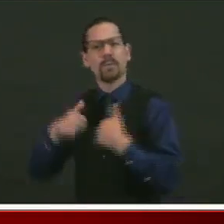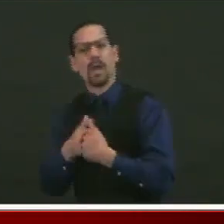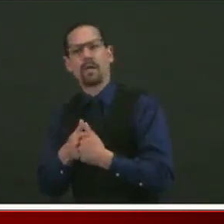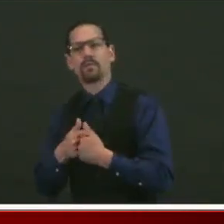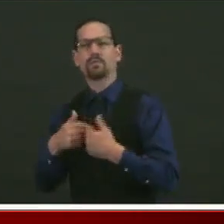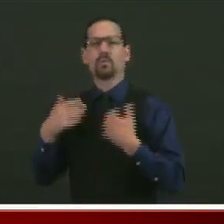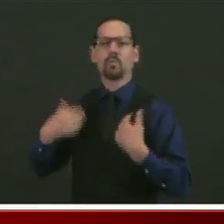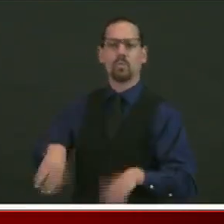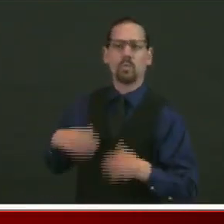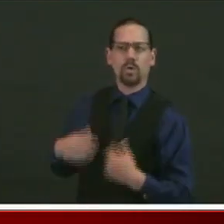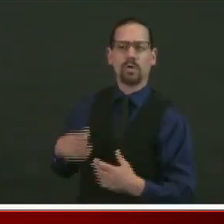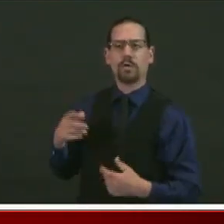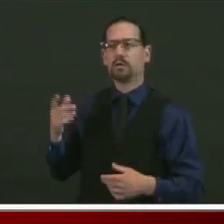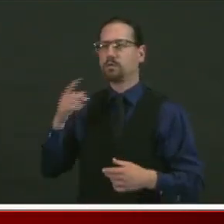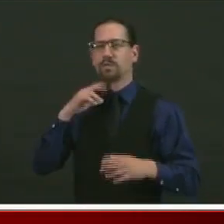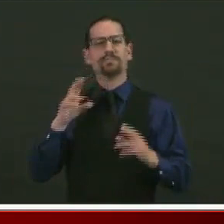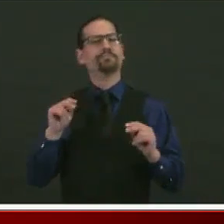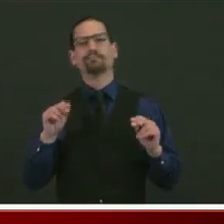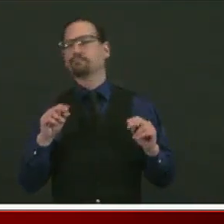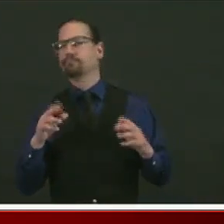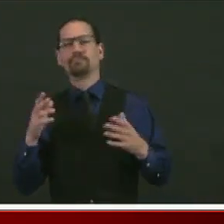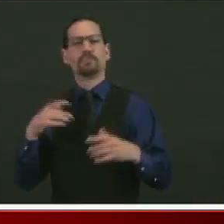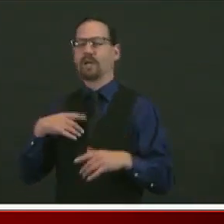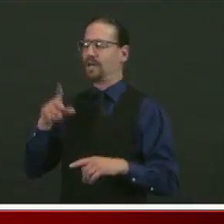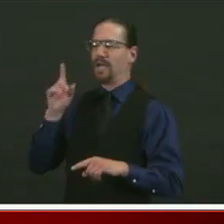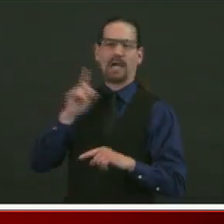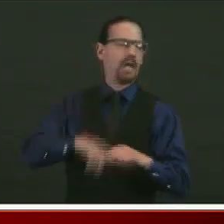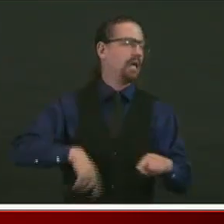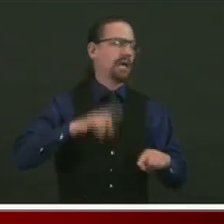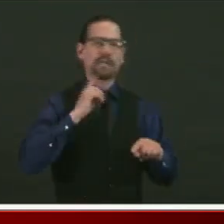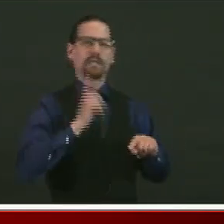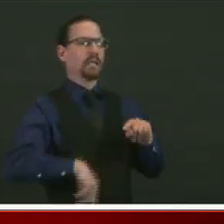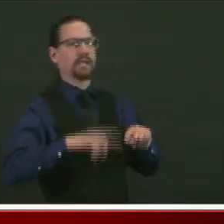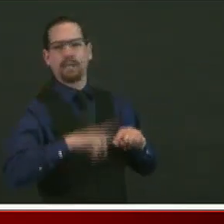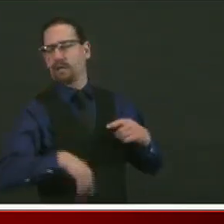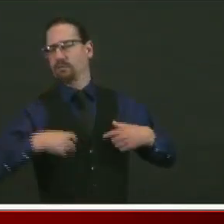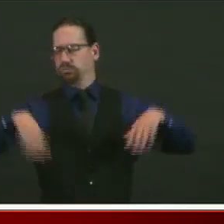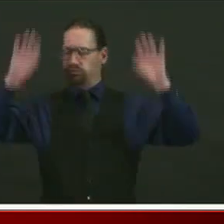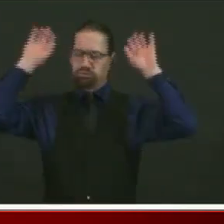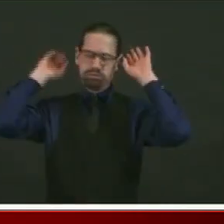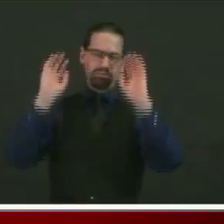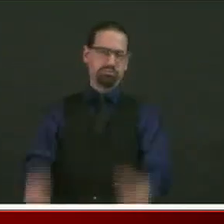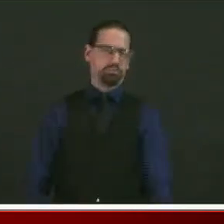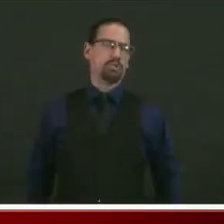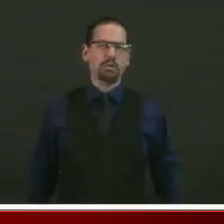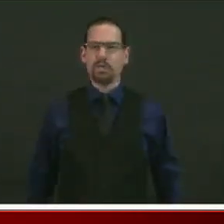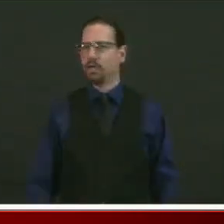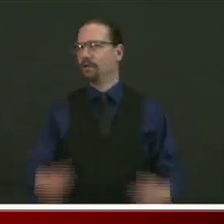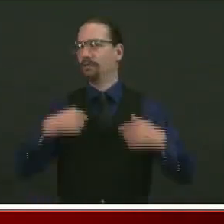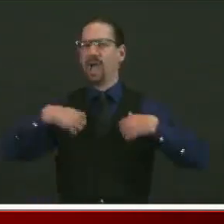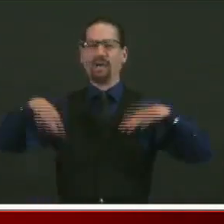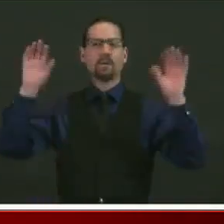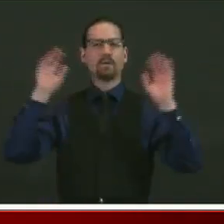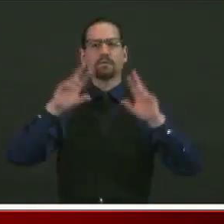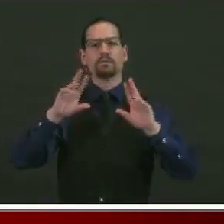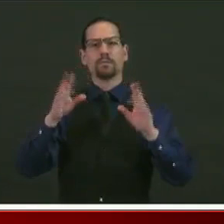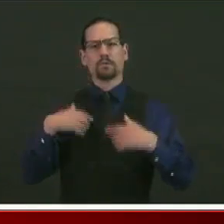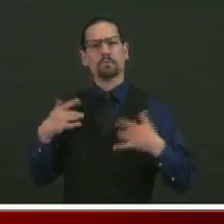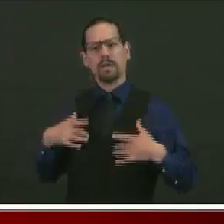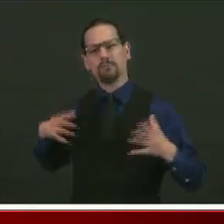2020 HAS BEEN HARD. IT'S BEEN A YEAR OF SHOULDN 'T, COULDN'T, AND CAN'T.